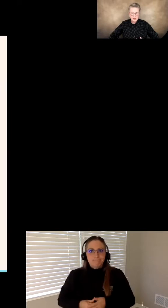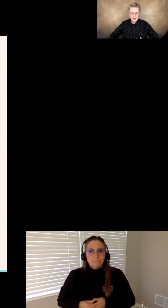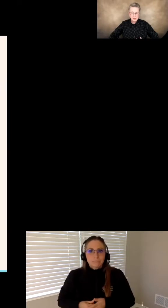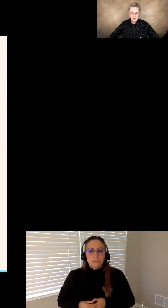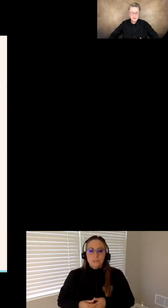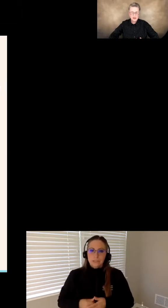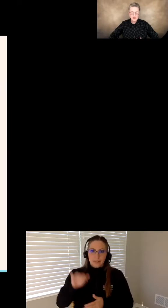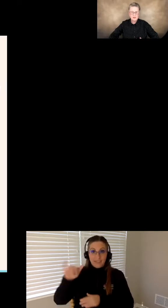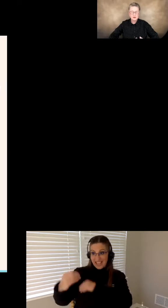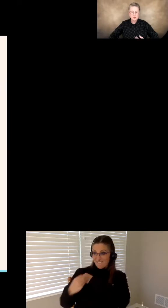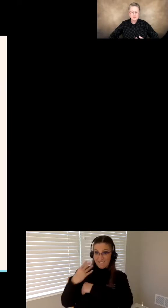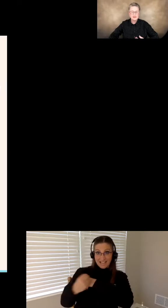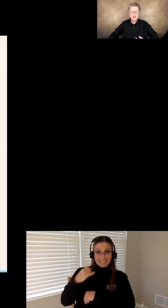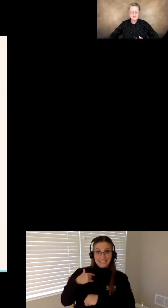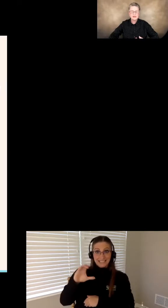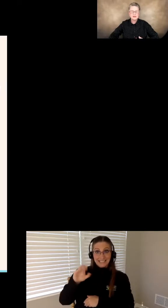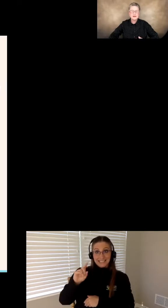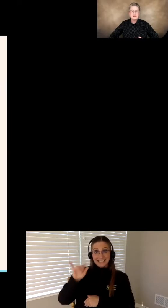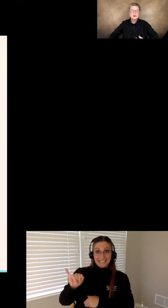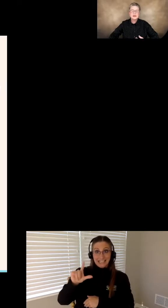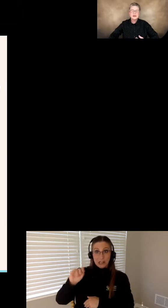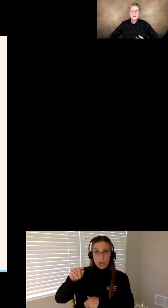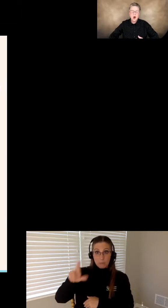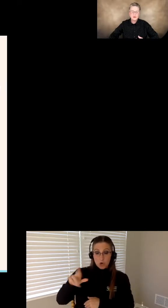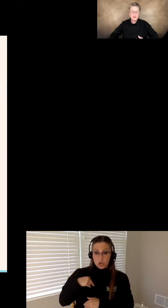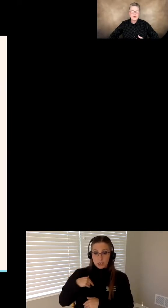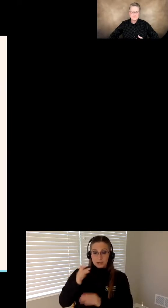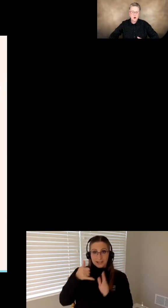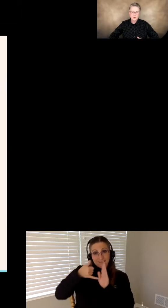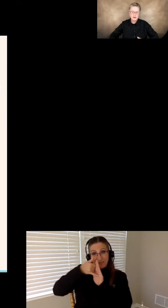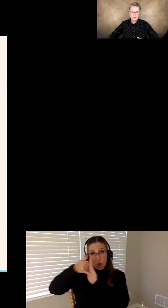has changed my life to look at things not through my phone